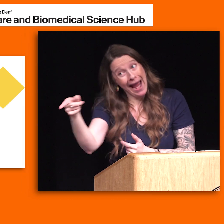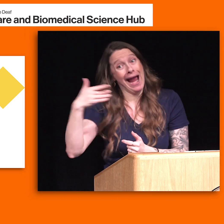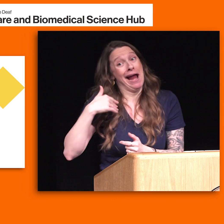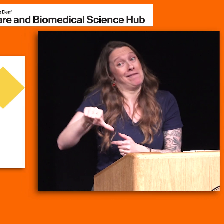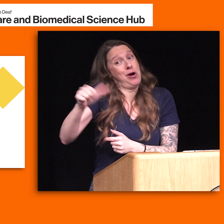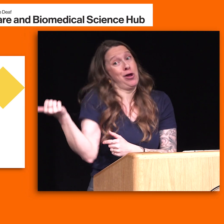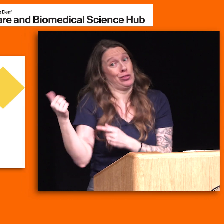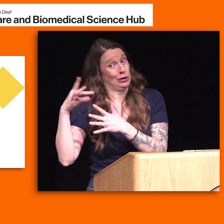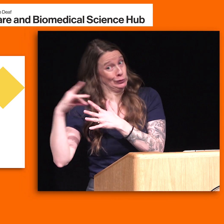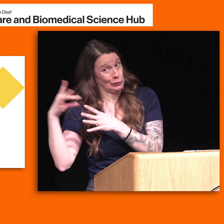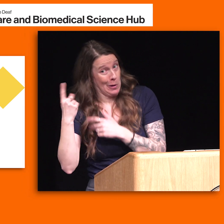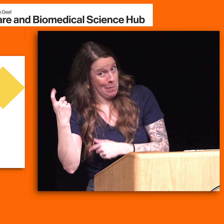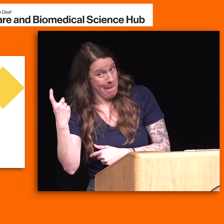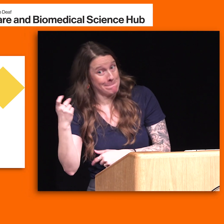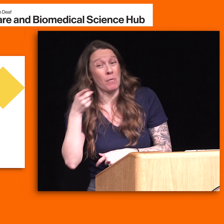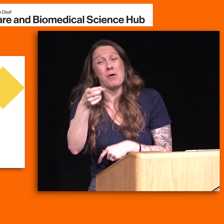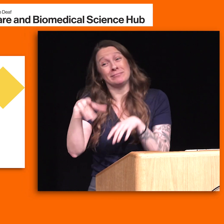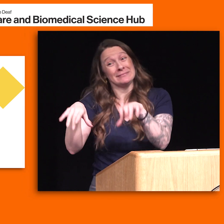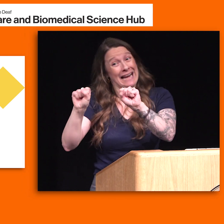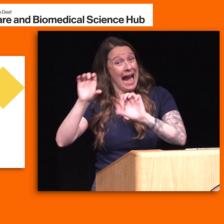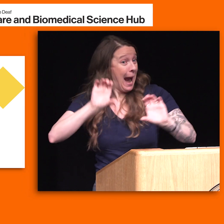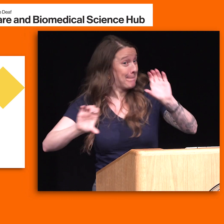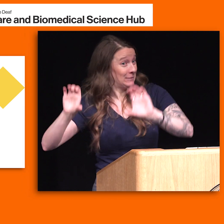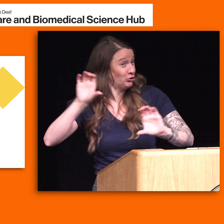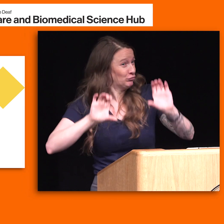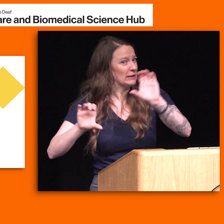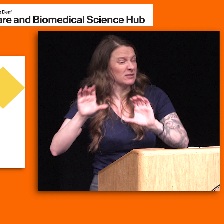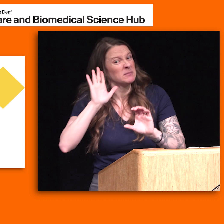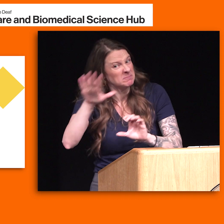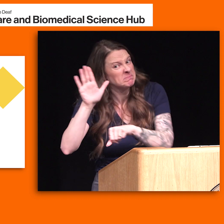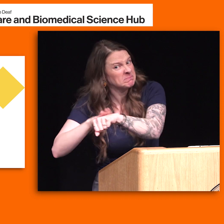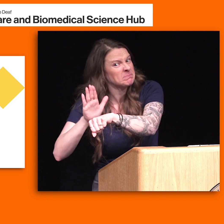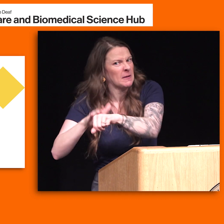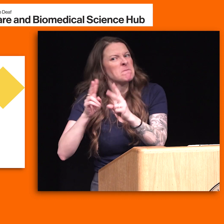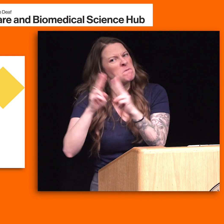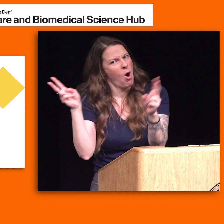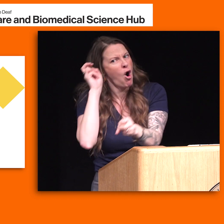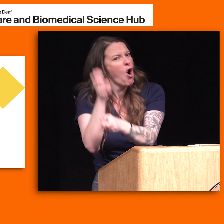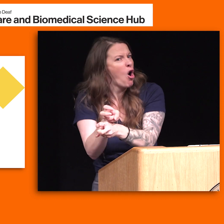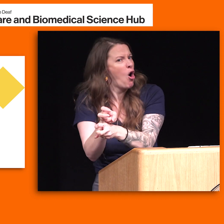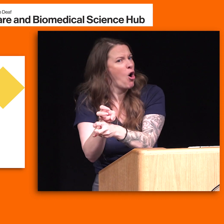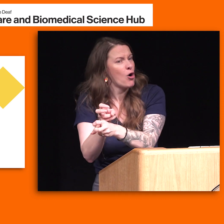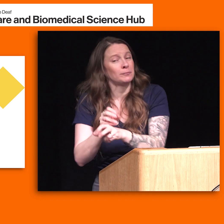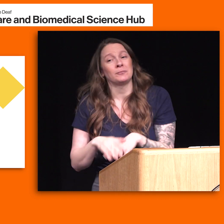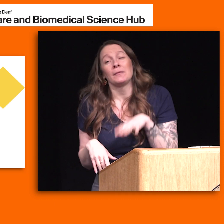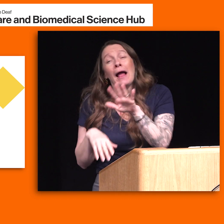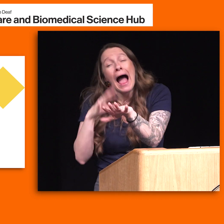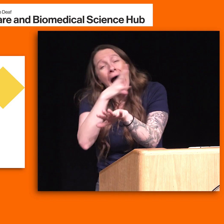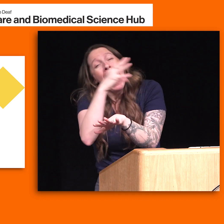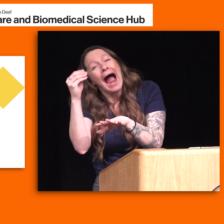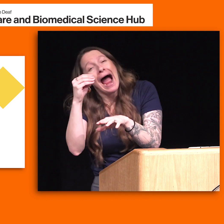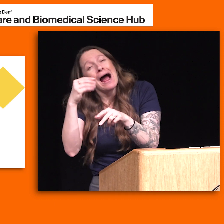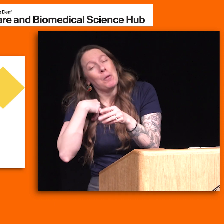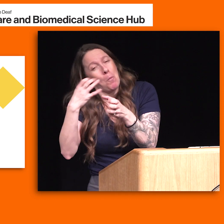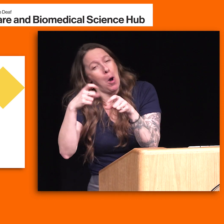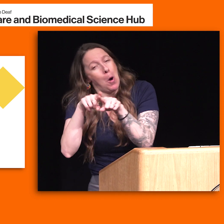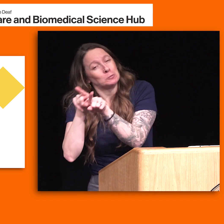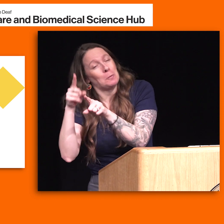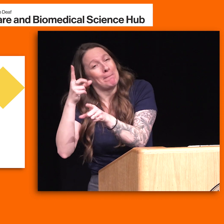So, the school gave me another option. They said, well, you could take chemistry. And they warned me this is a really hard class.